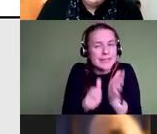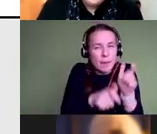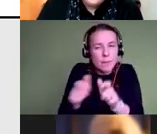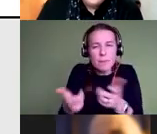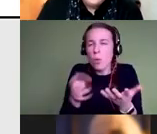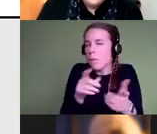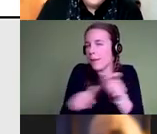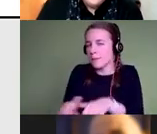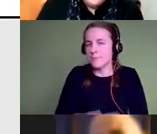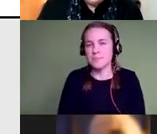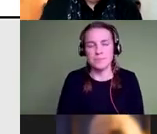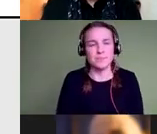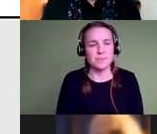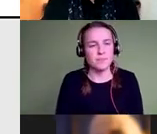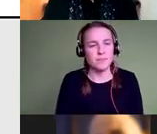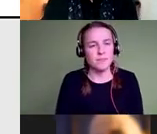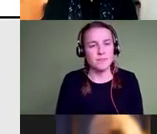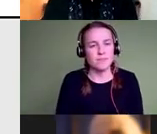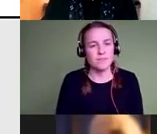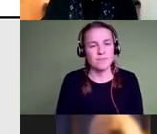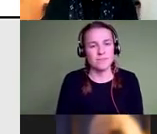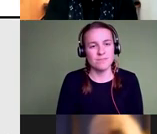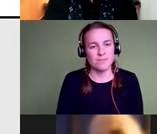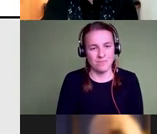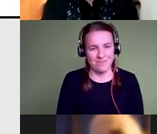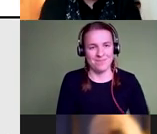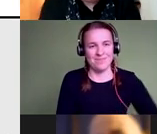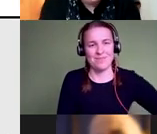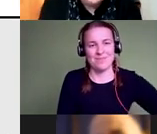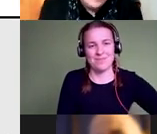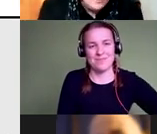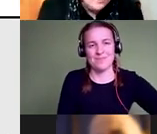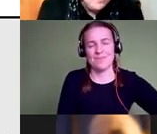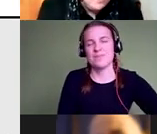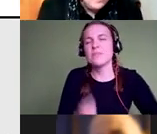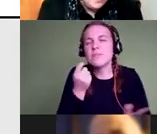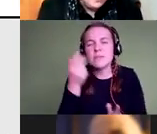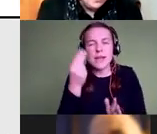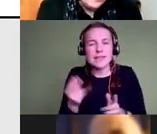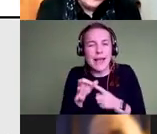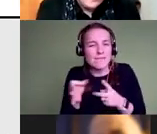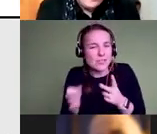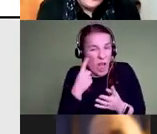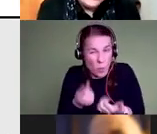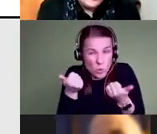patterns need to be kept to a minimum or introduced to provoke distinct responses in the brains of people living